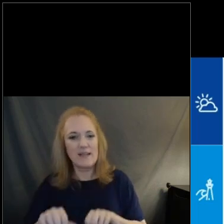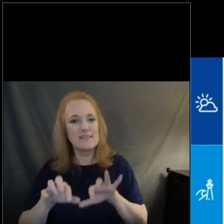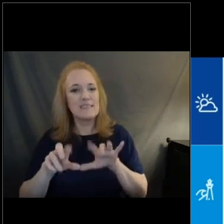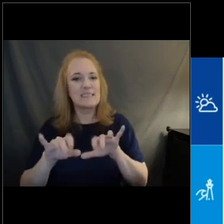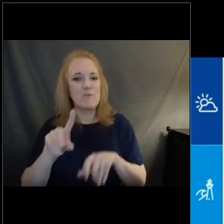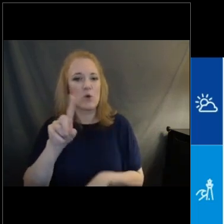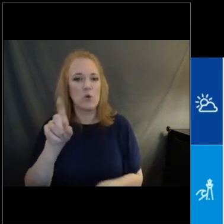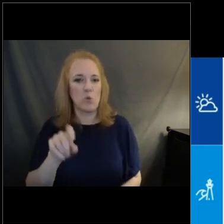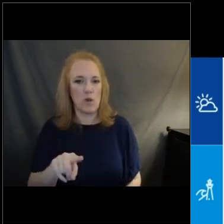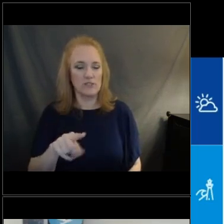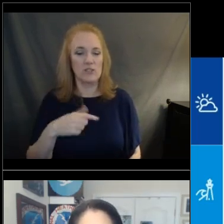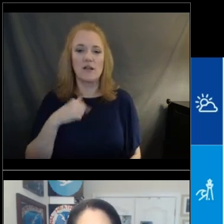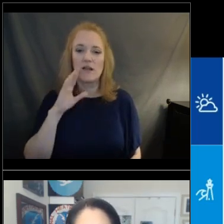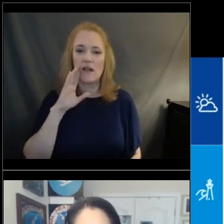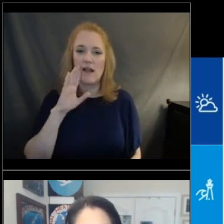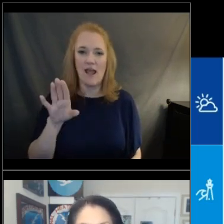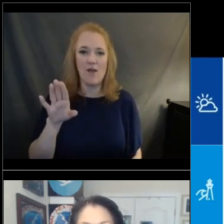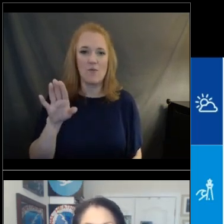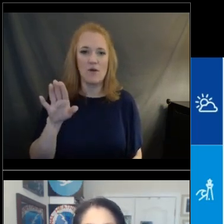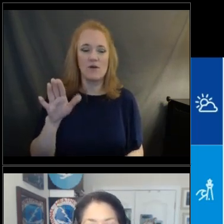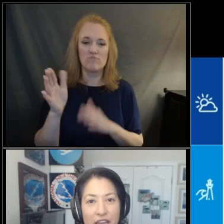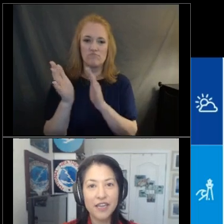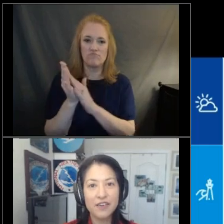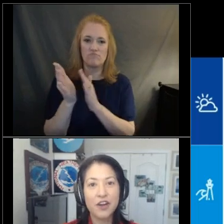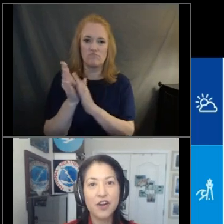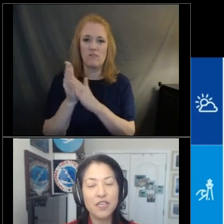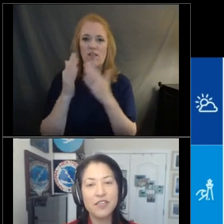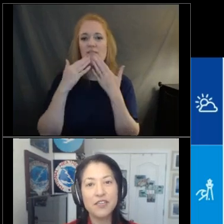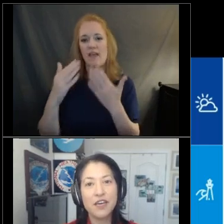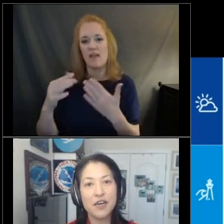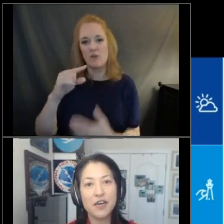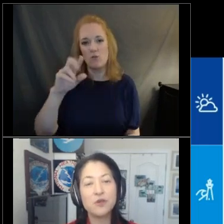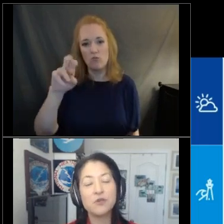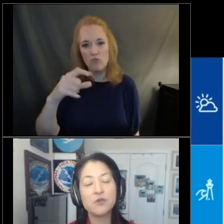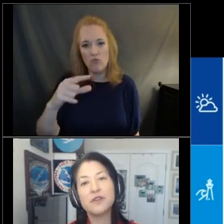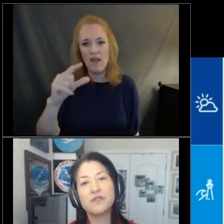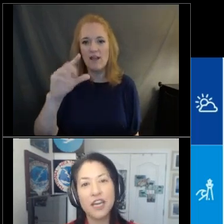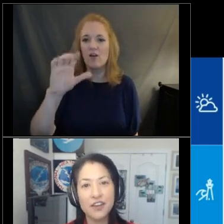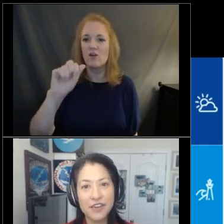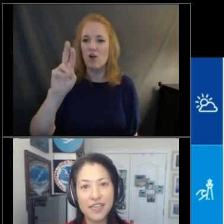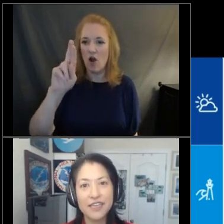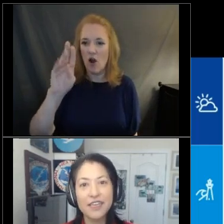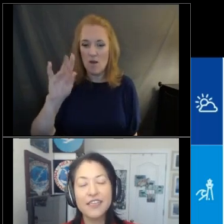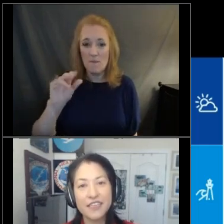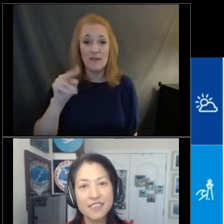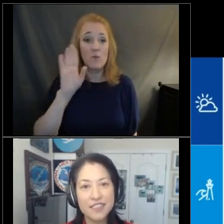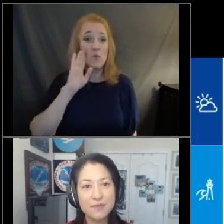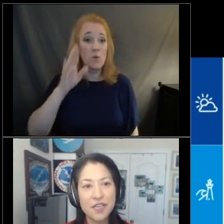and I'm just going to give one last shout out to Greg Carbin who will be retiring at the end of